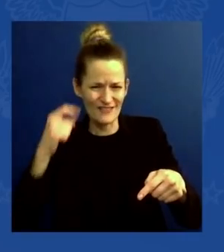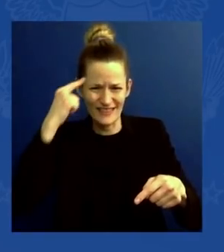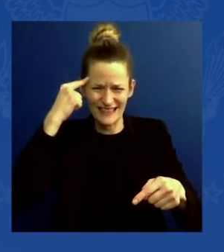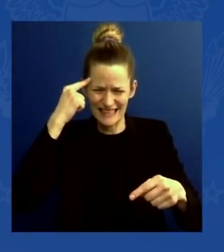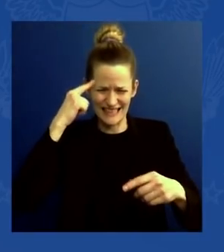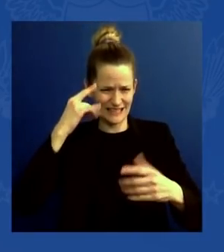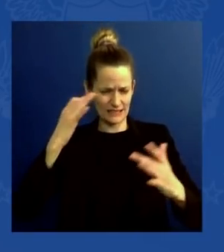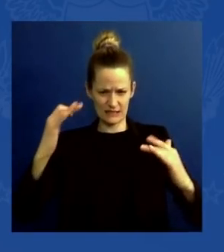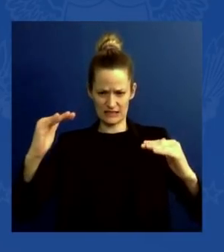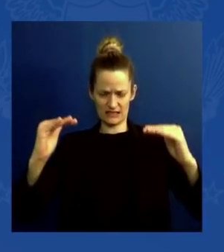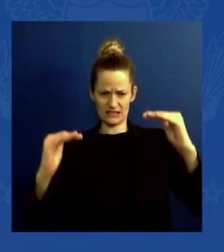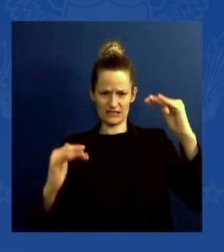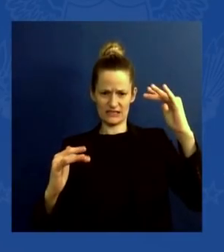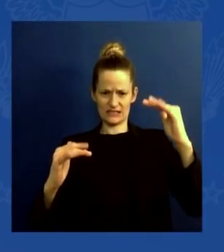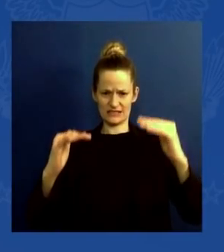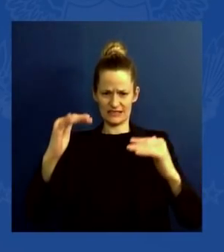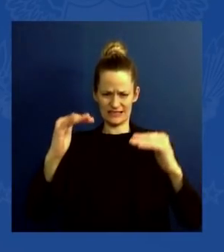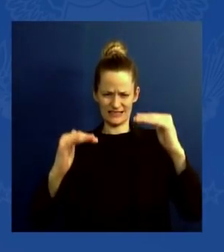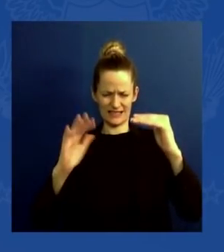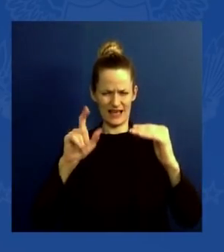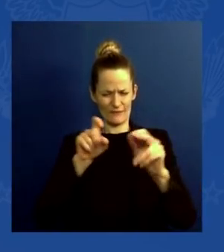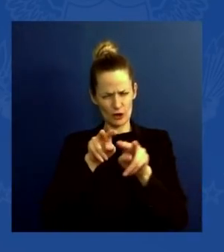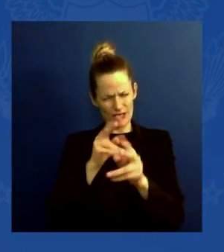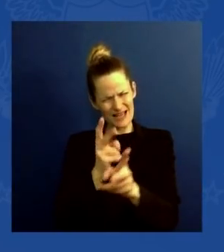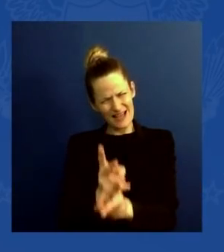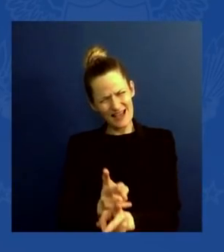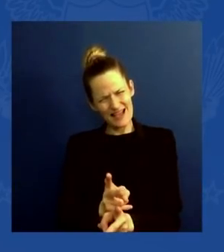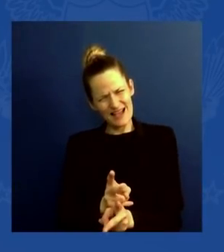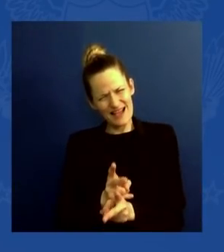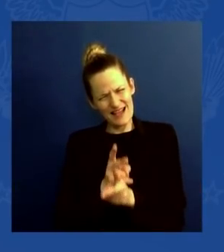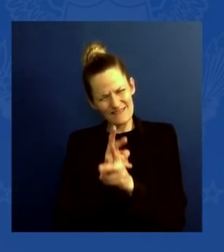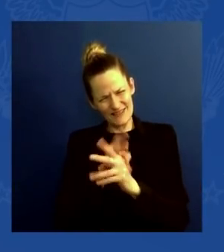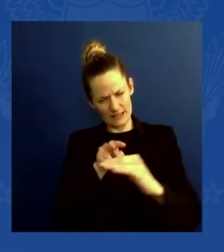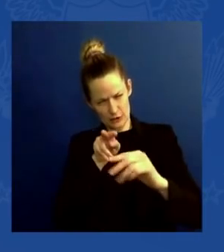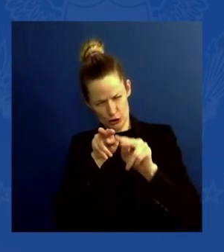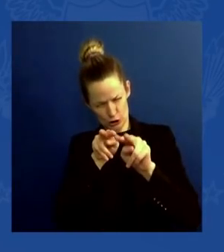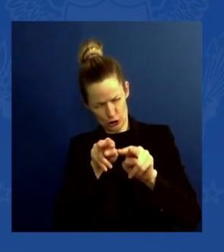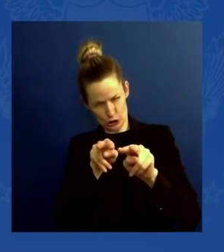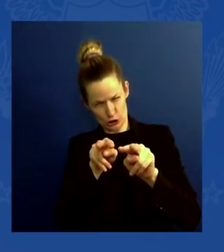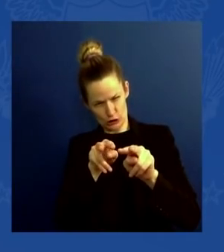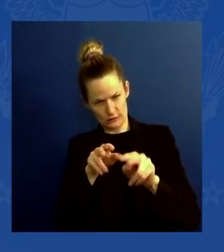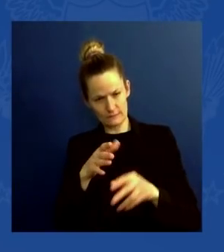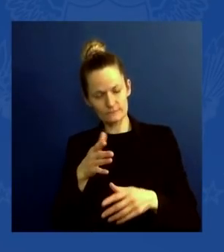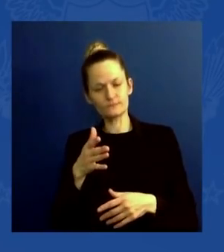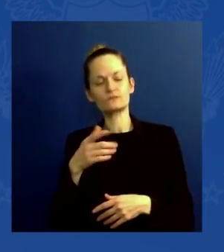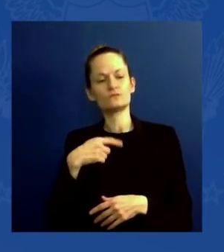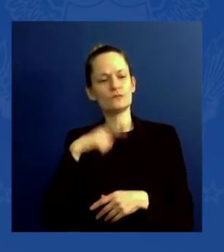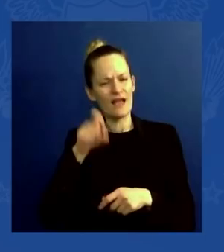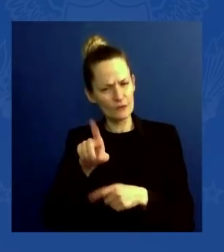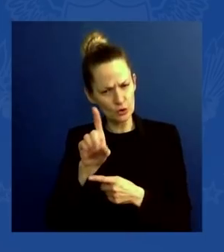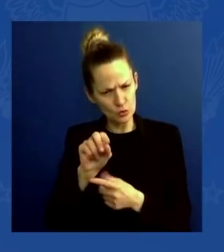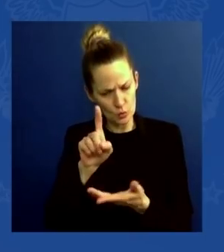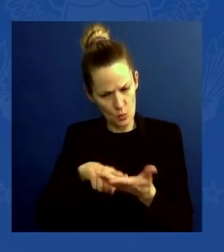Let's do what we all agree, at a minimum, is in the interests of the American people. And if you want to add more, we can fight about it later,